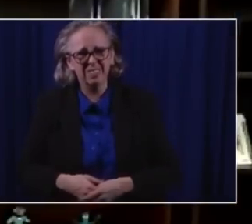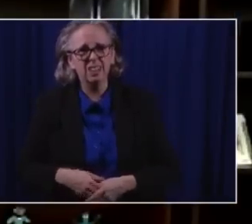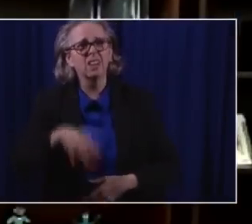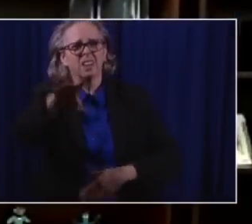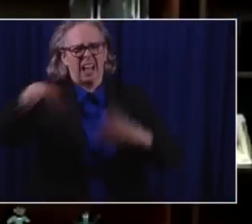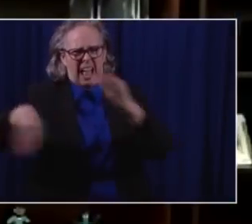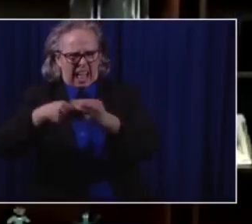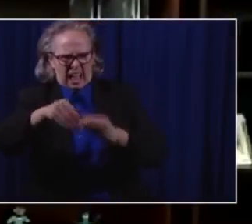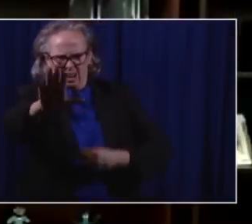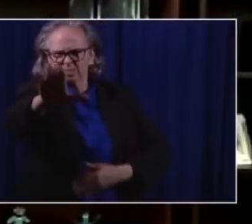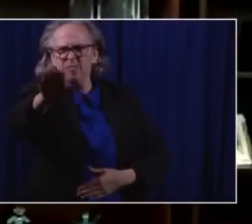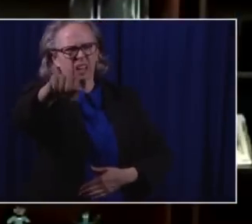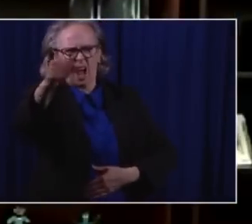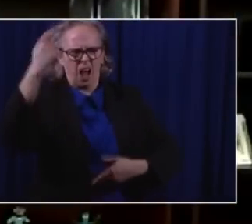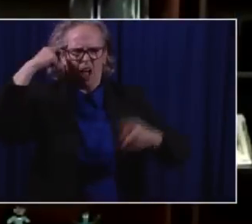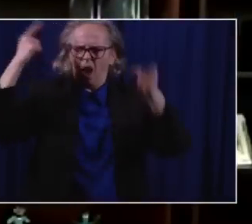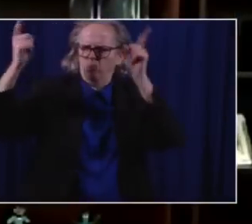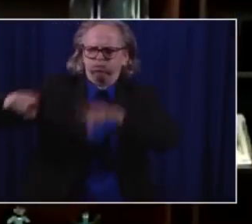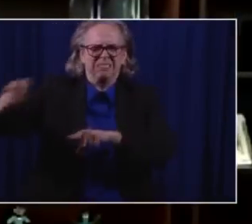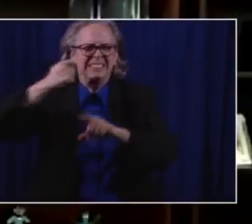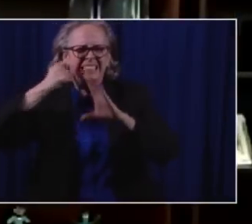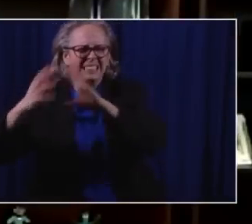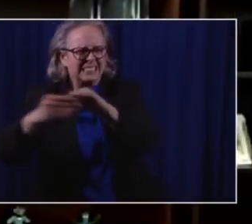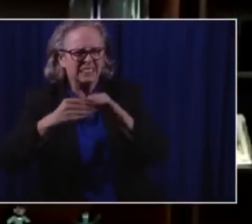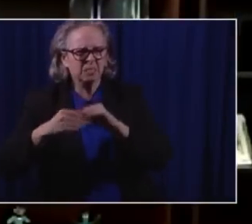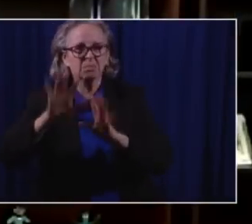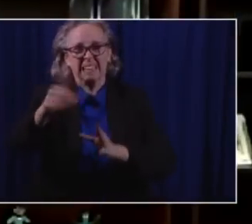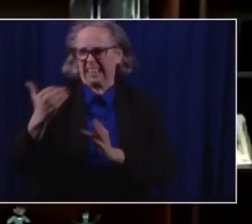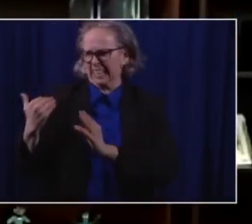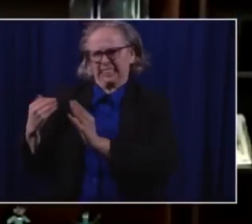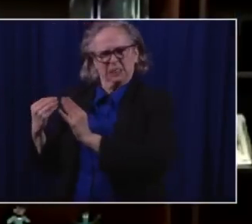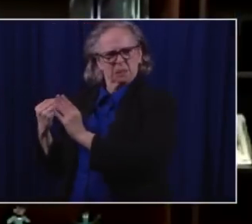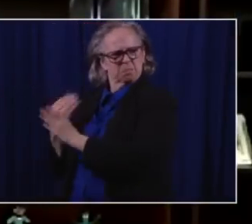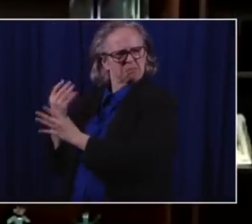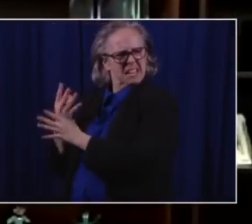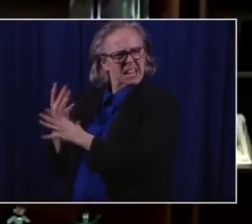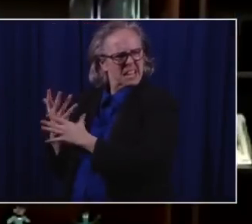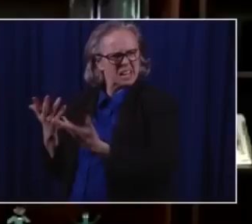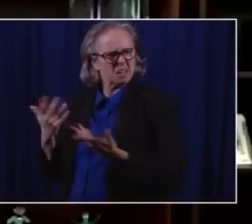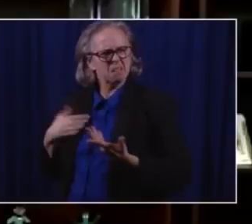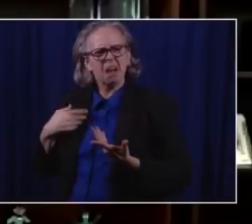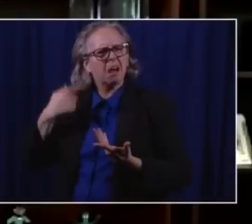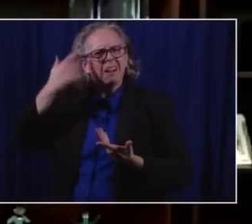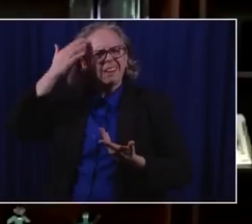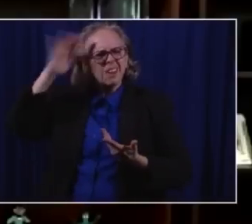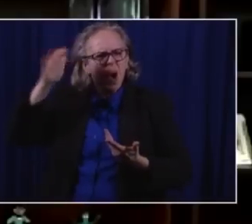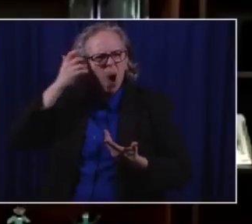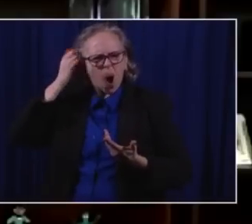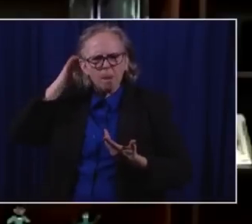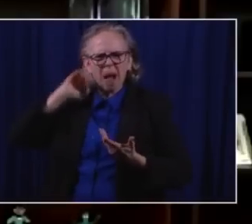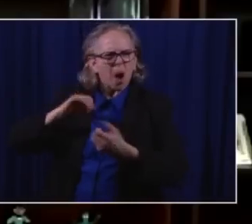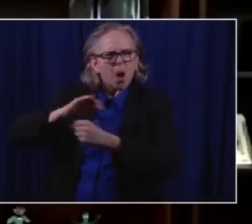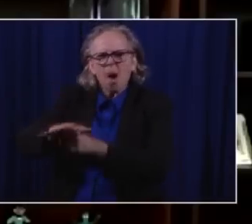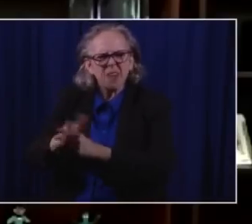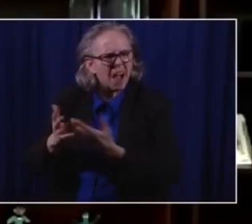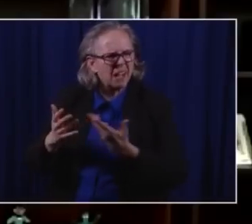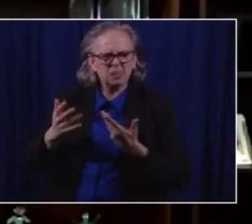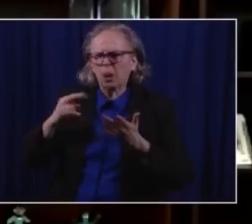good we're going to have to call those folks for for extra